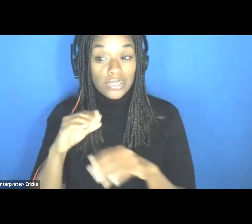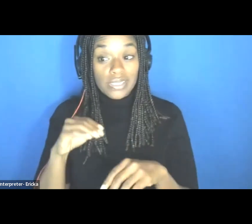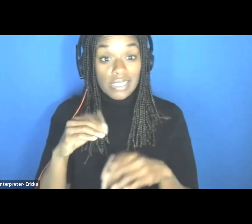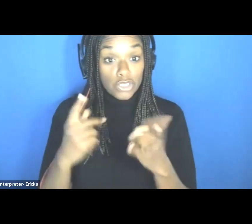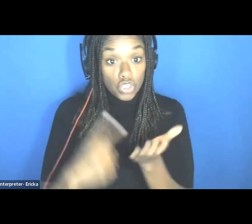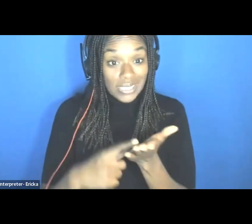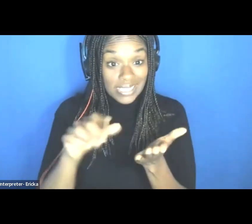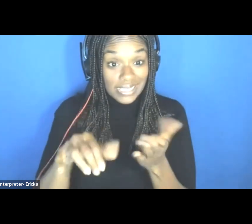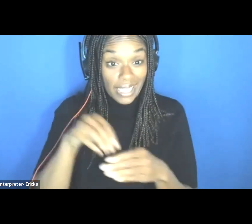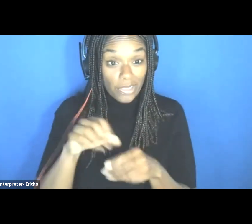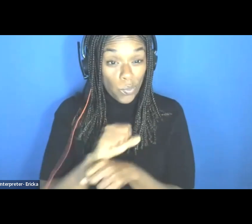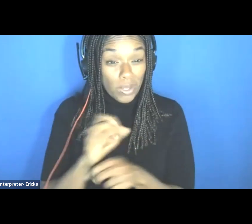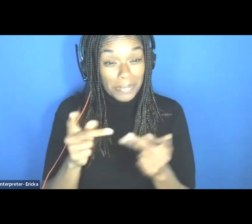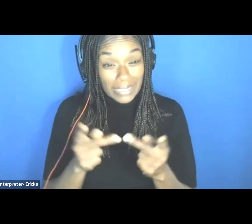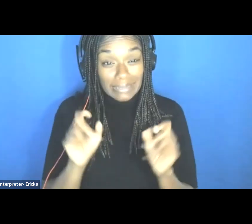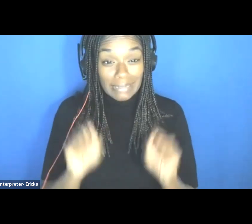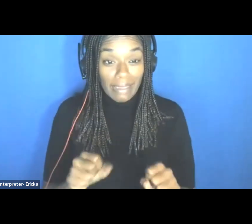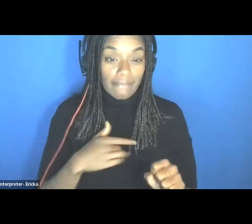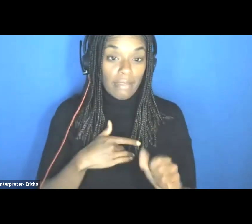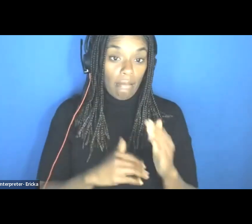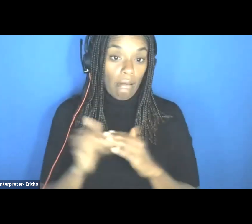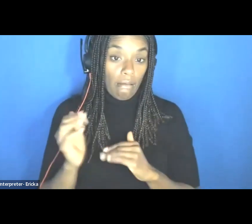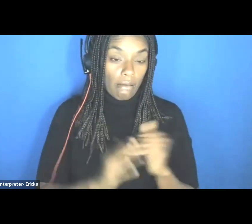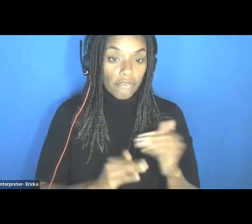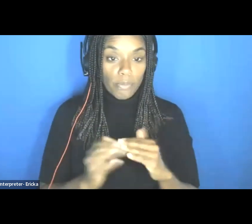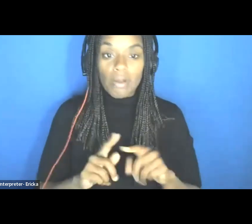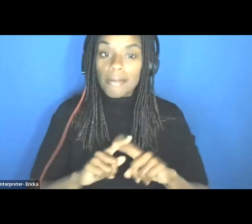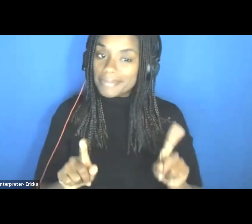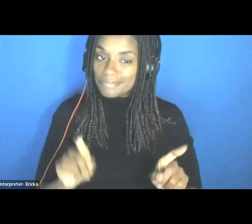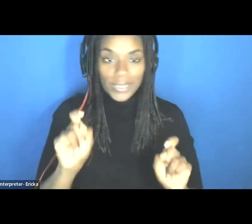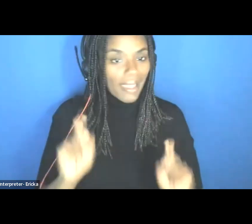Sometimes if you bring up a topic about privilege and barriers in a workplace, it's uncomfortable. Some people don't want to talk about it.